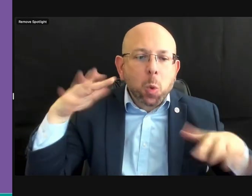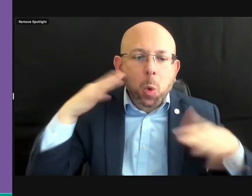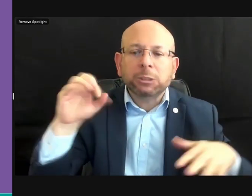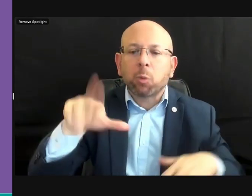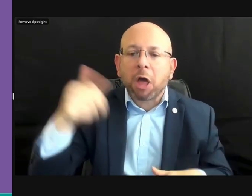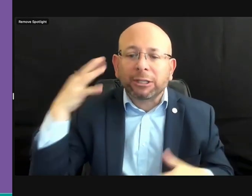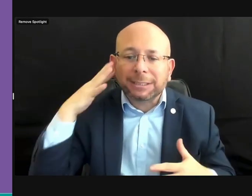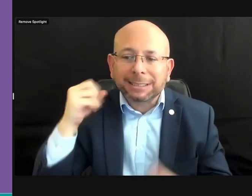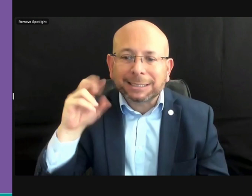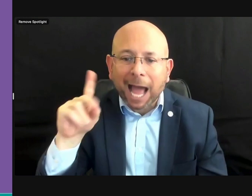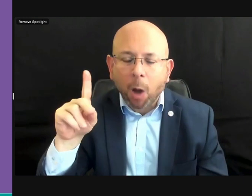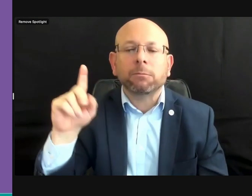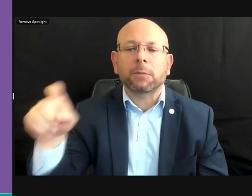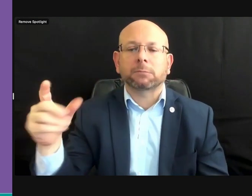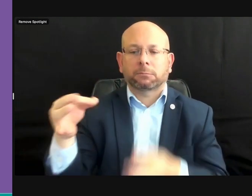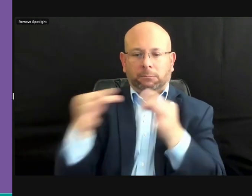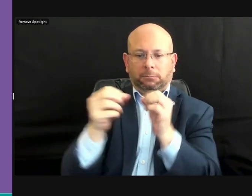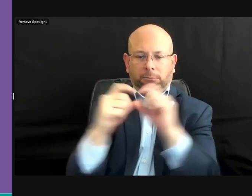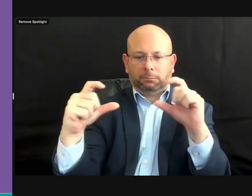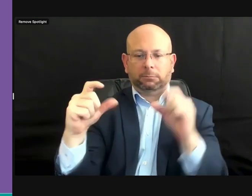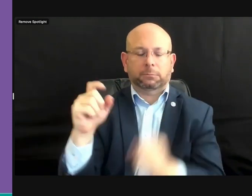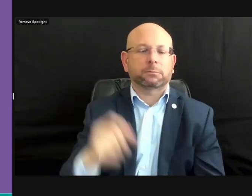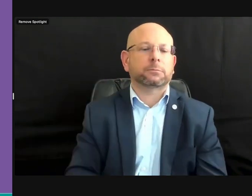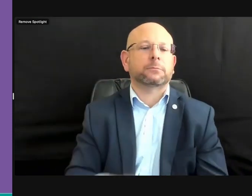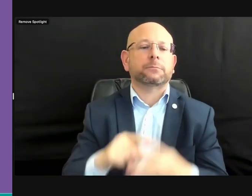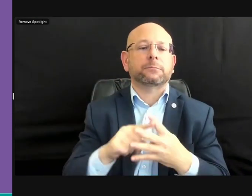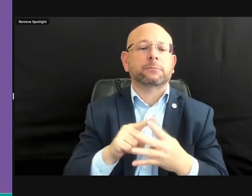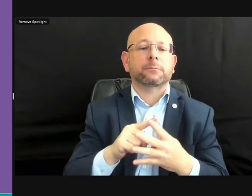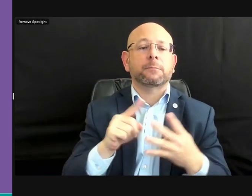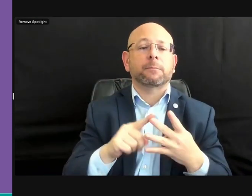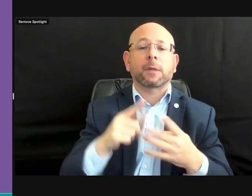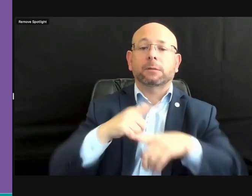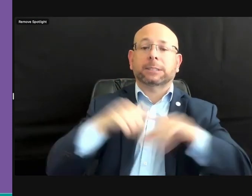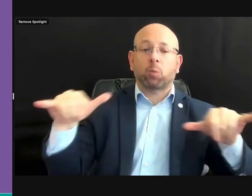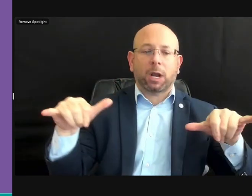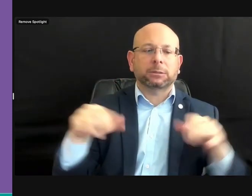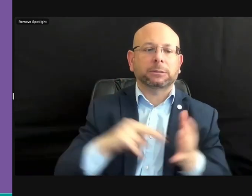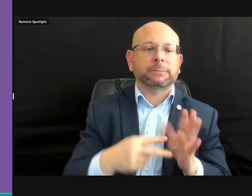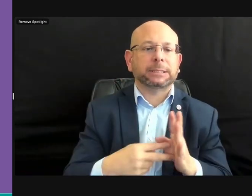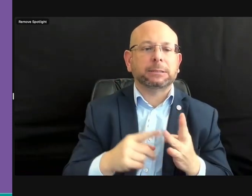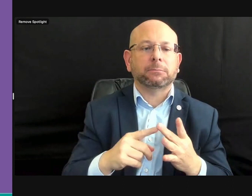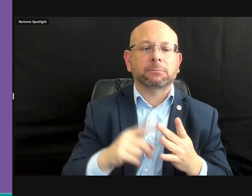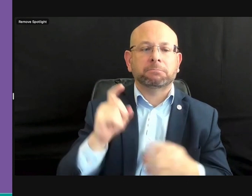and any other audio or important sounds that may be happening. Captions need to be synchronous.